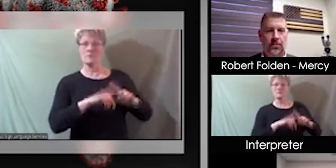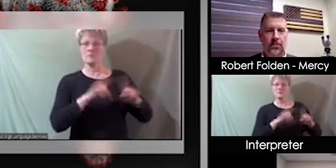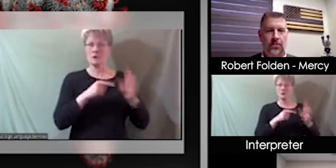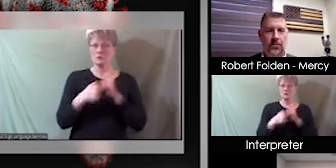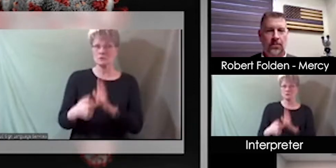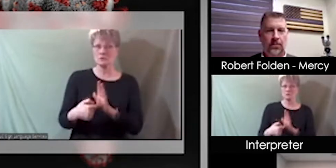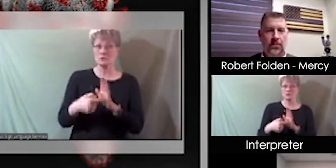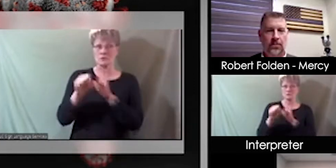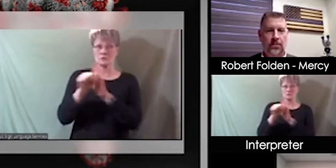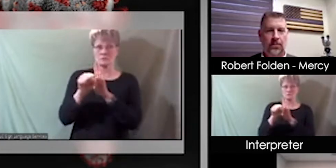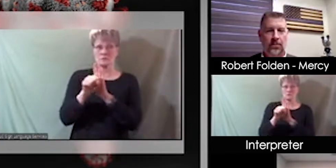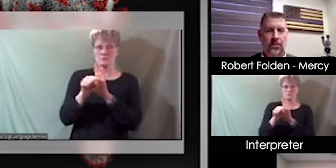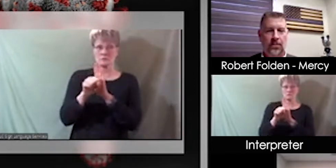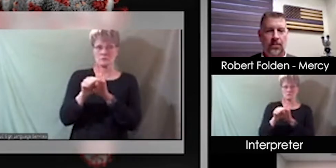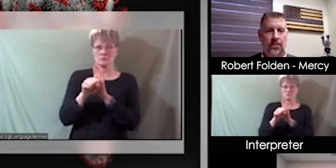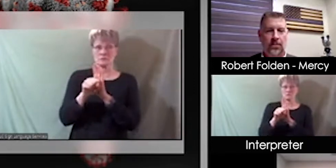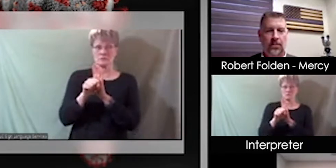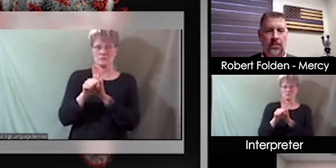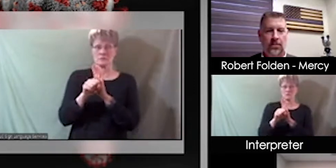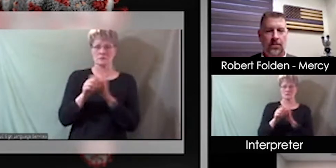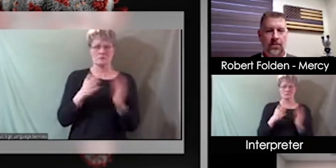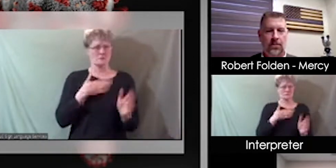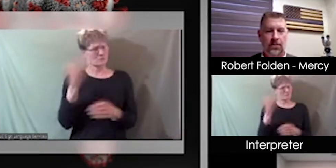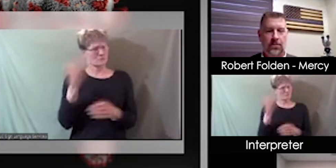as I understand it, then they would be sent